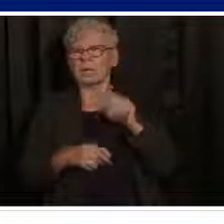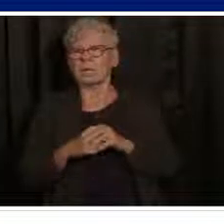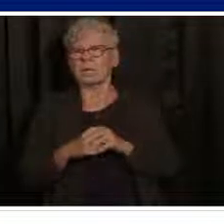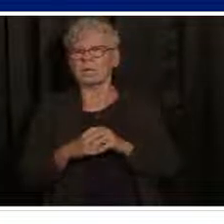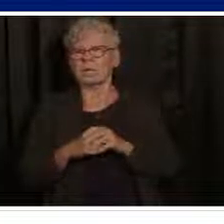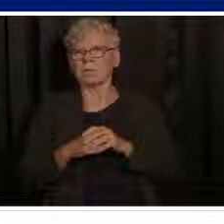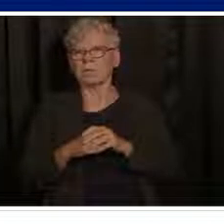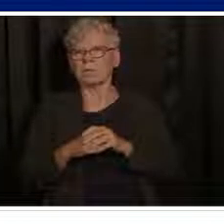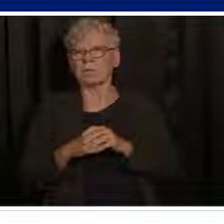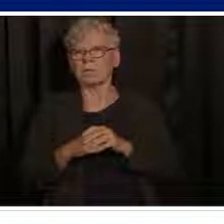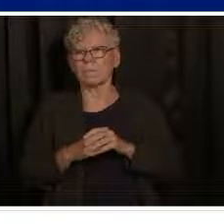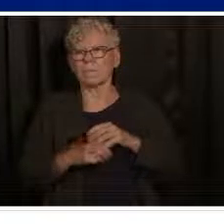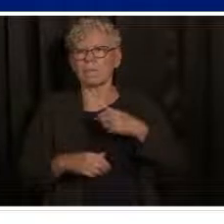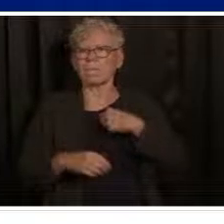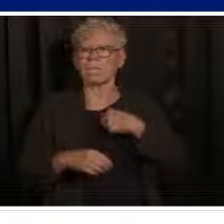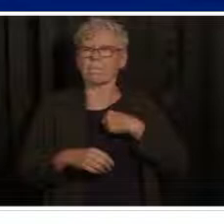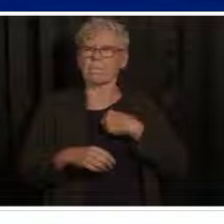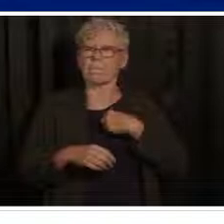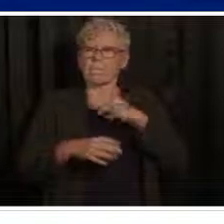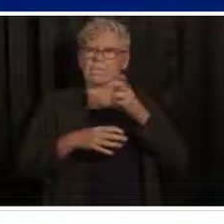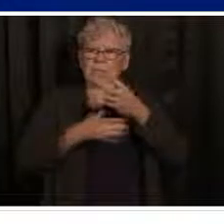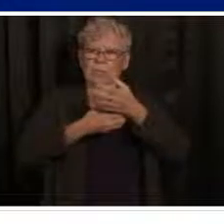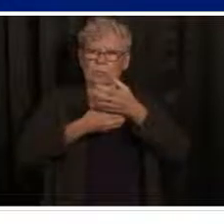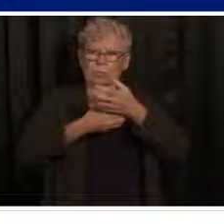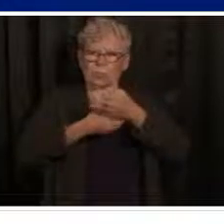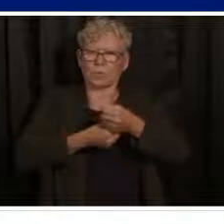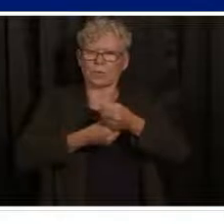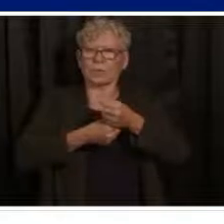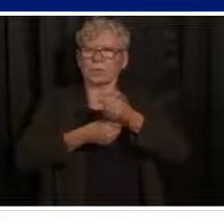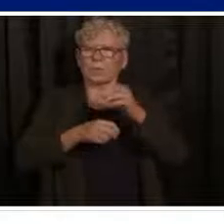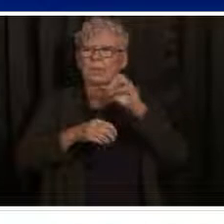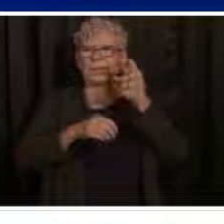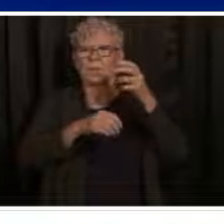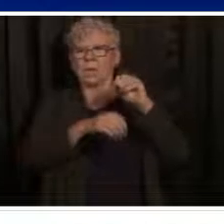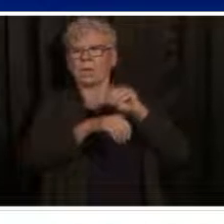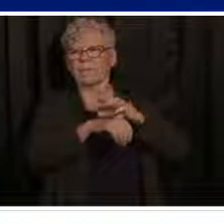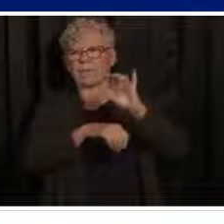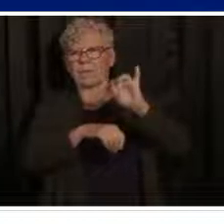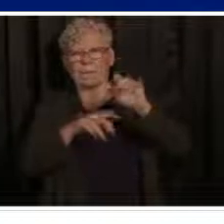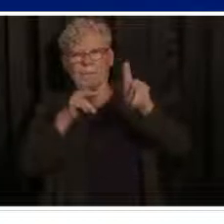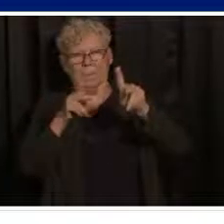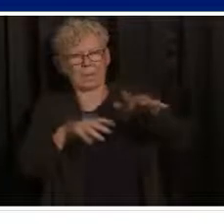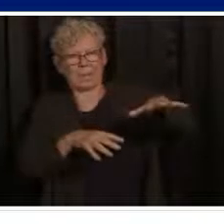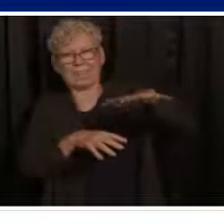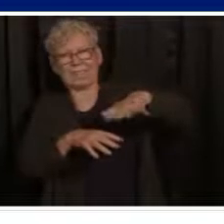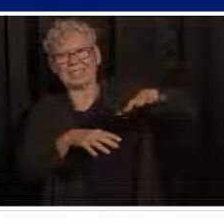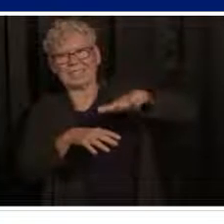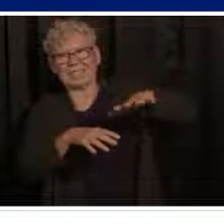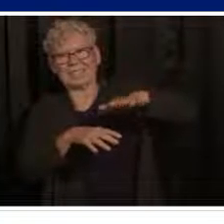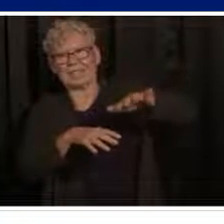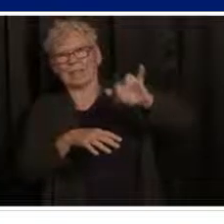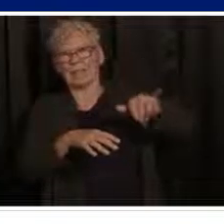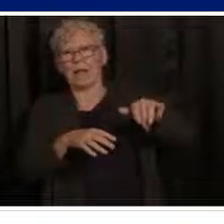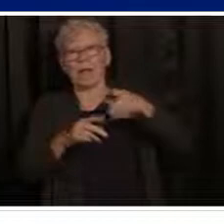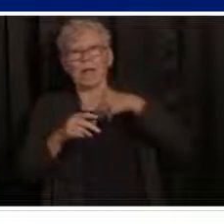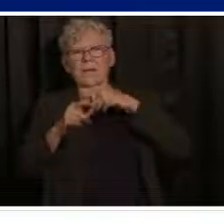accurate information about the COVID-19 vaccine. These are people from various sectors and industries who engage their